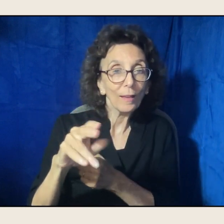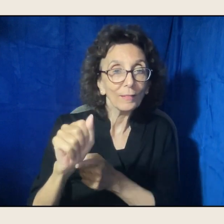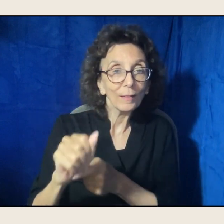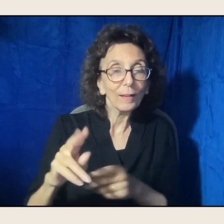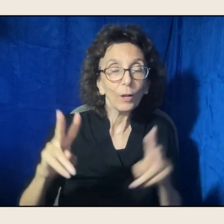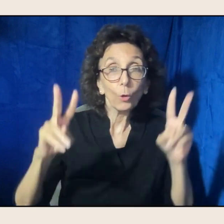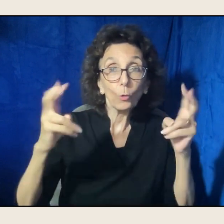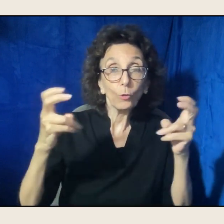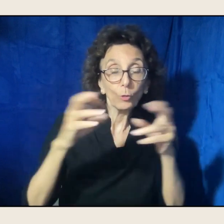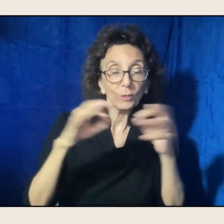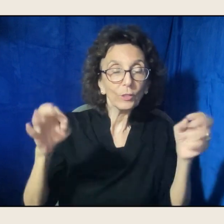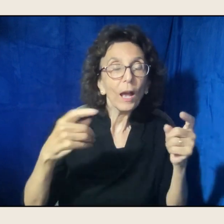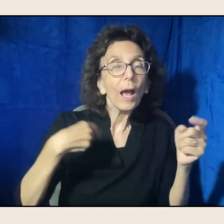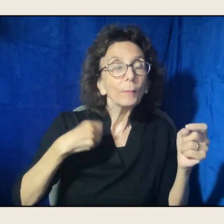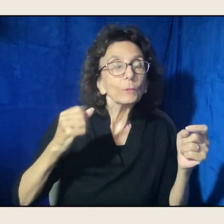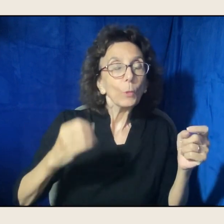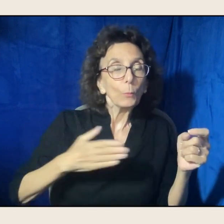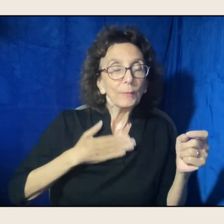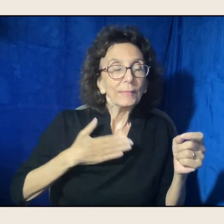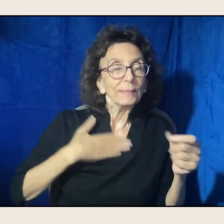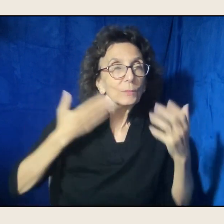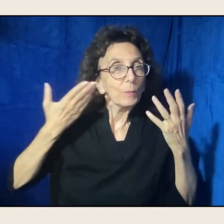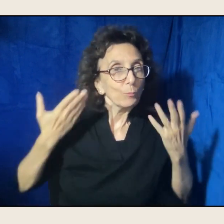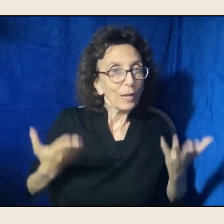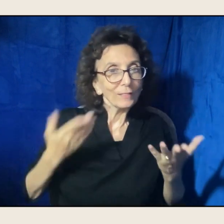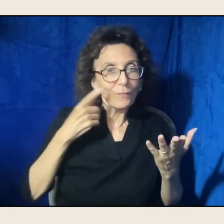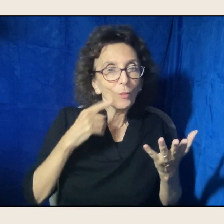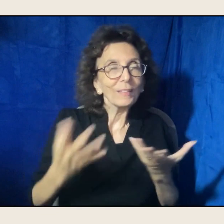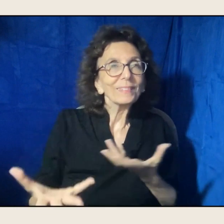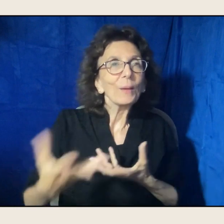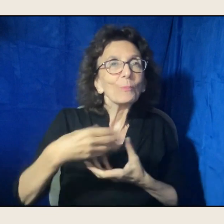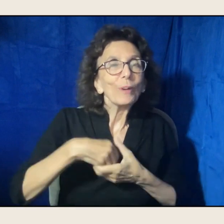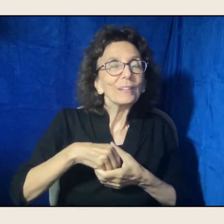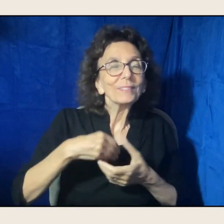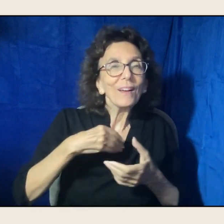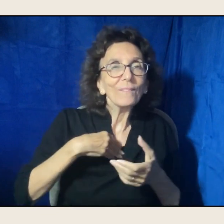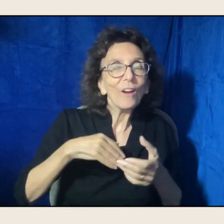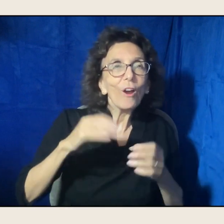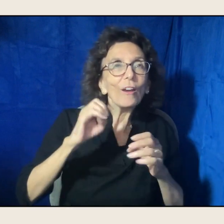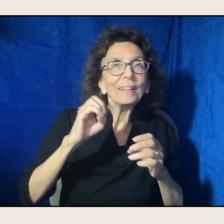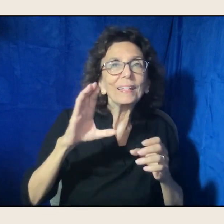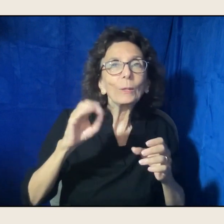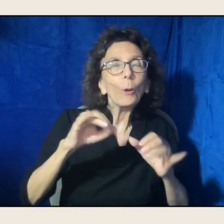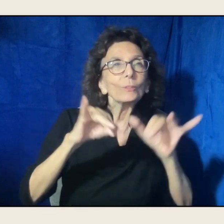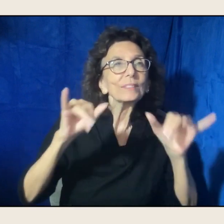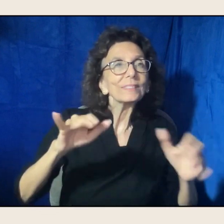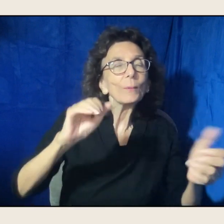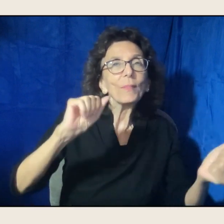I am so pleased to be present for this embrace of our transforming ecosystem in the arms of artistry.